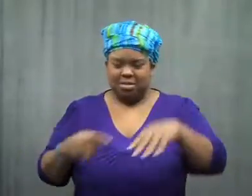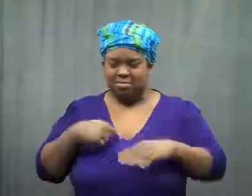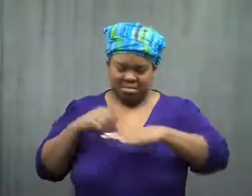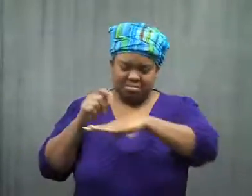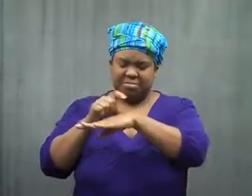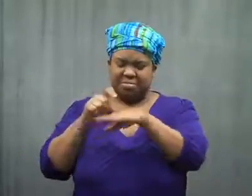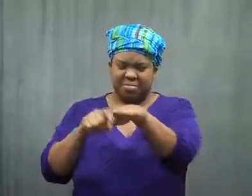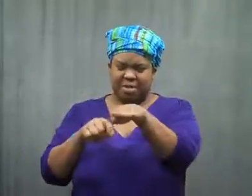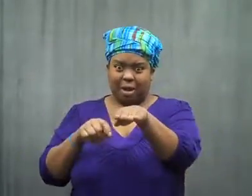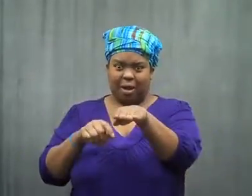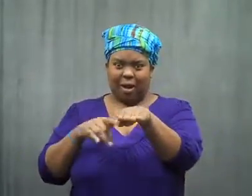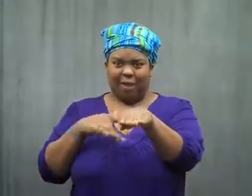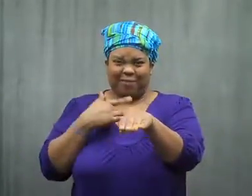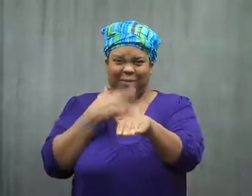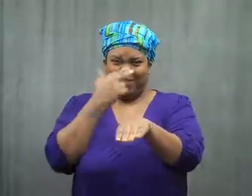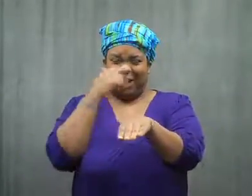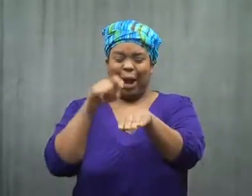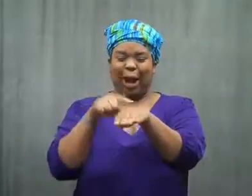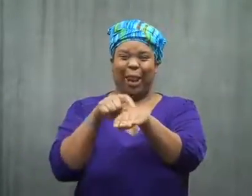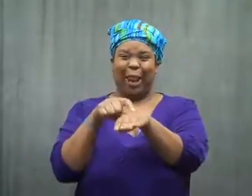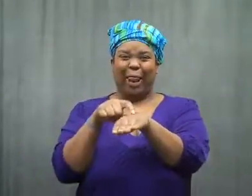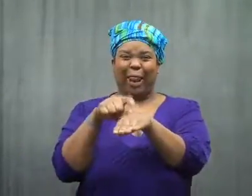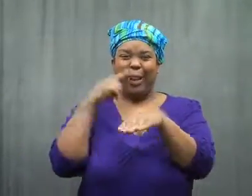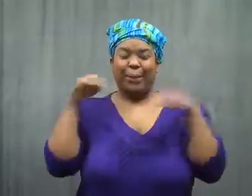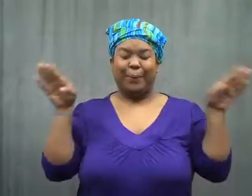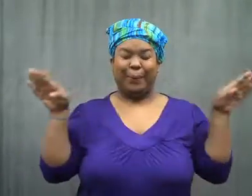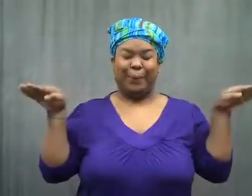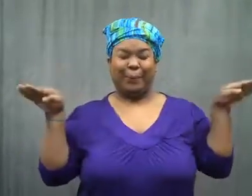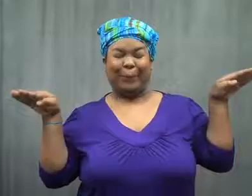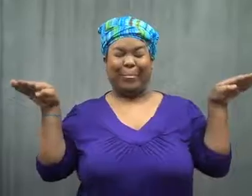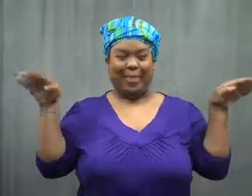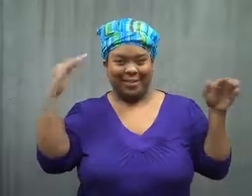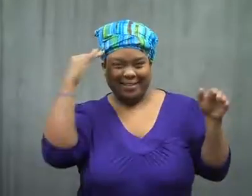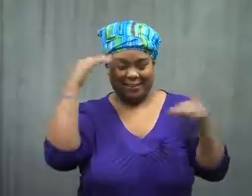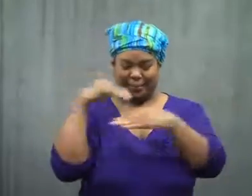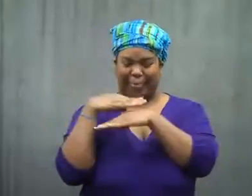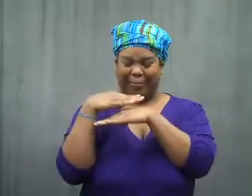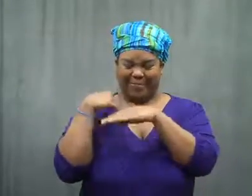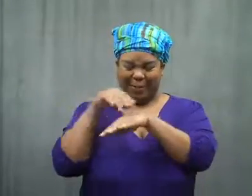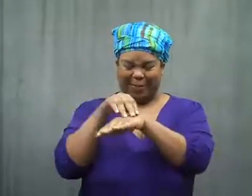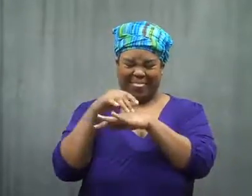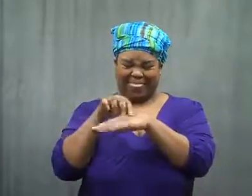It felt funny fluttering its wings inside my shoe against my foot.